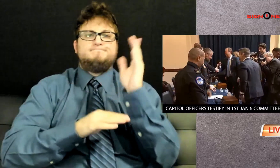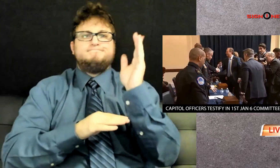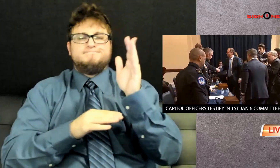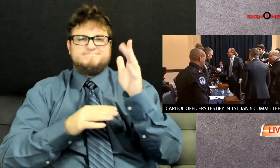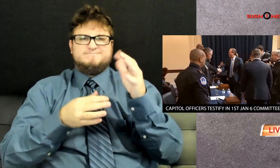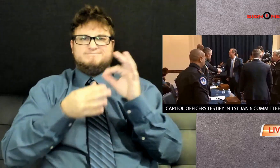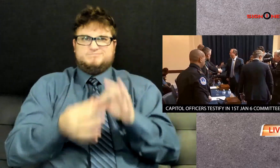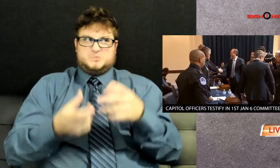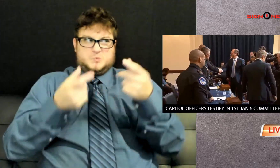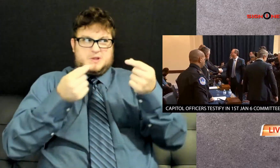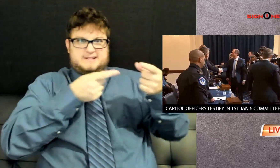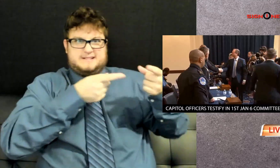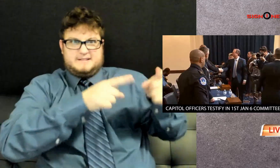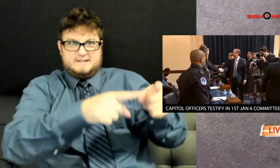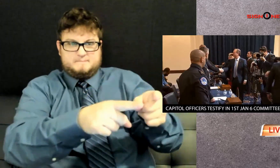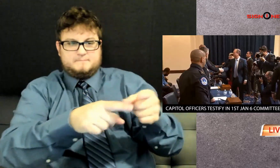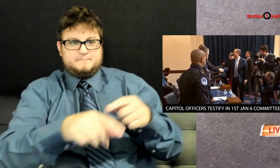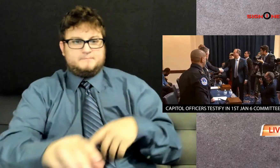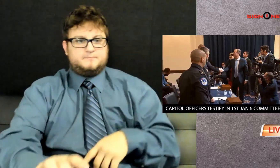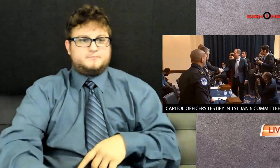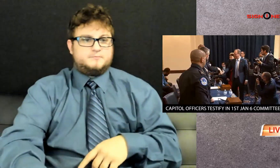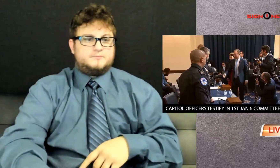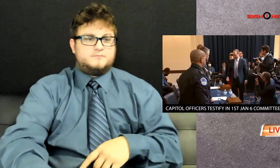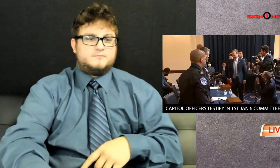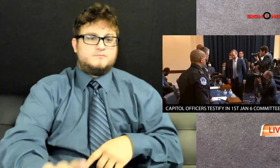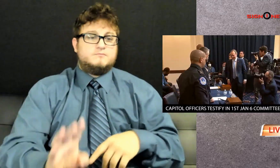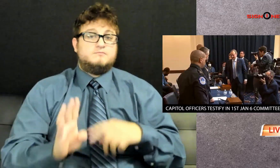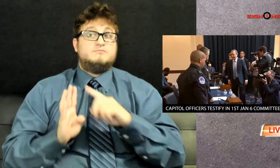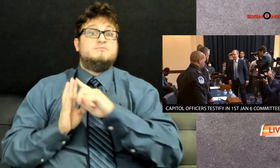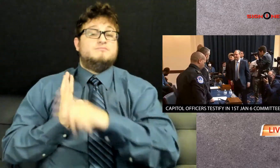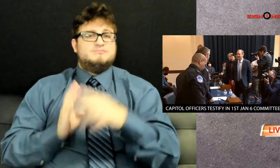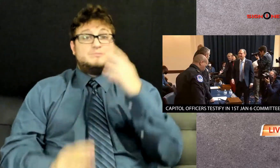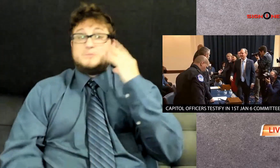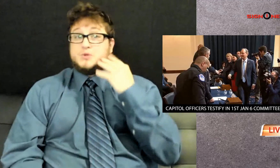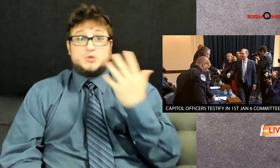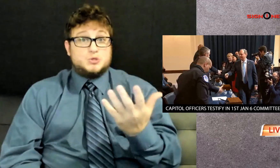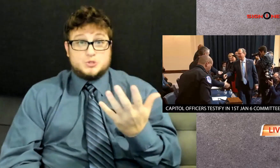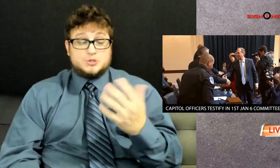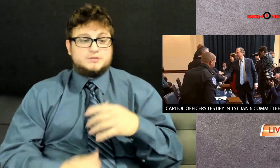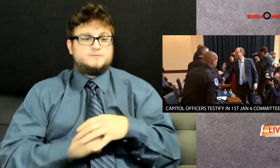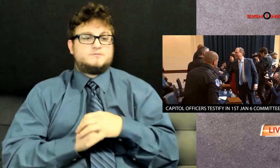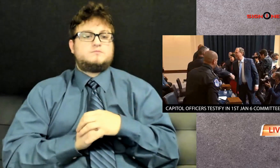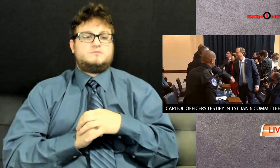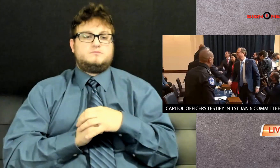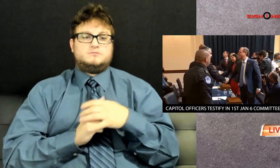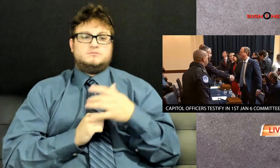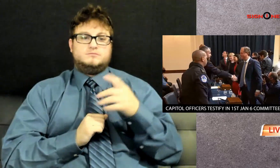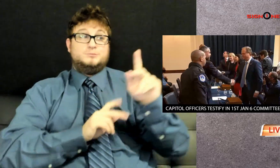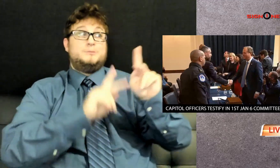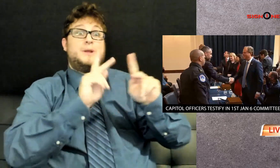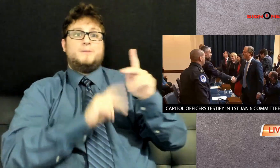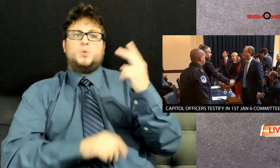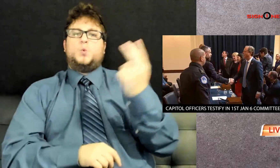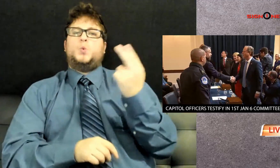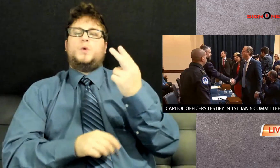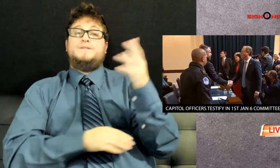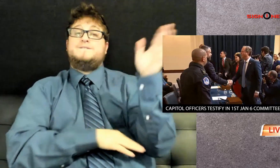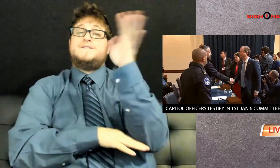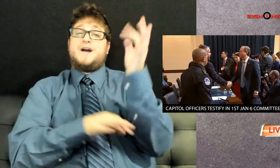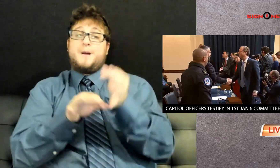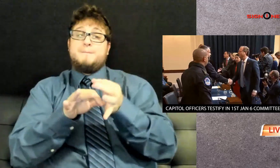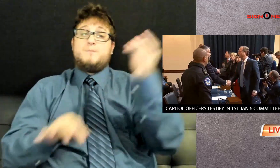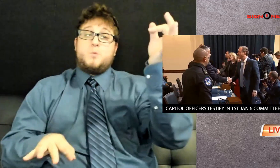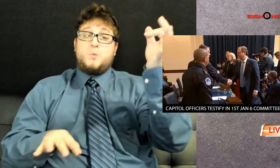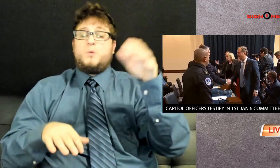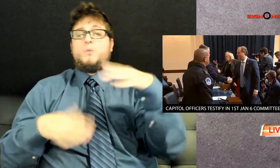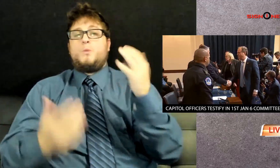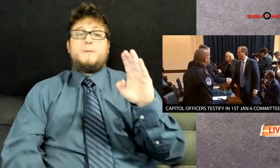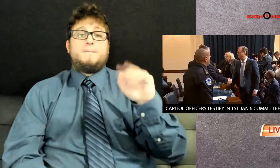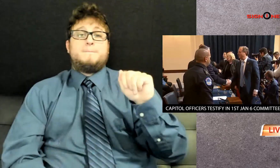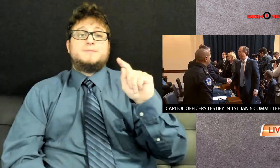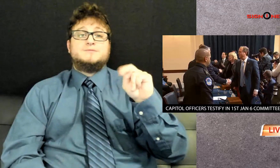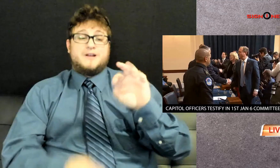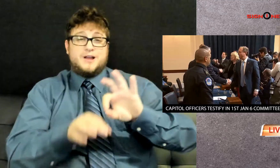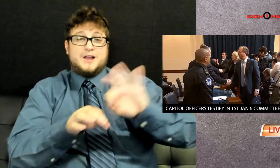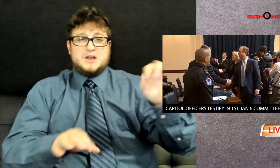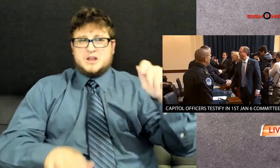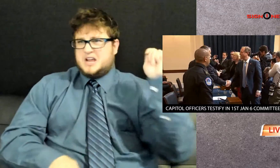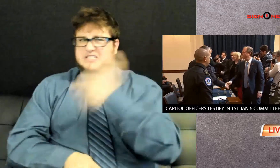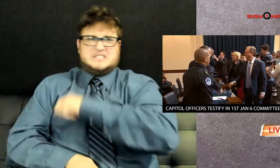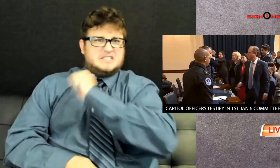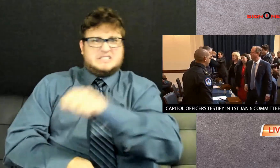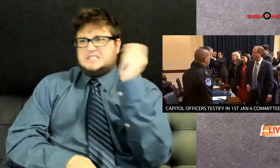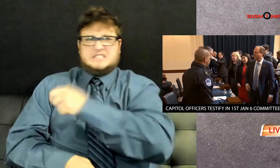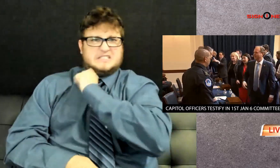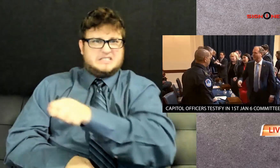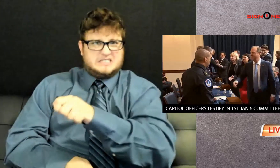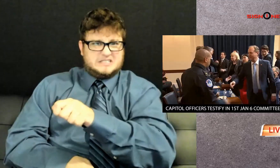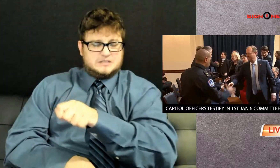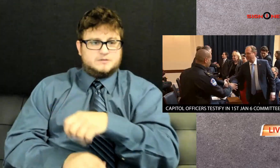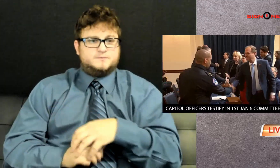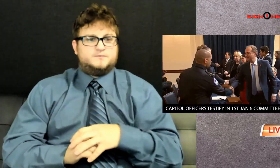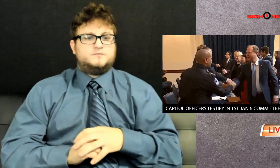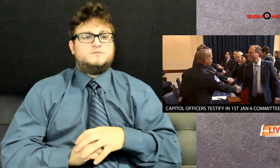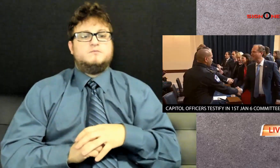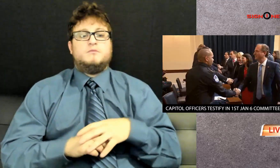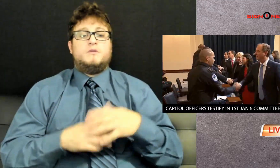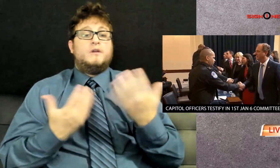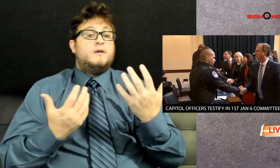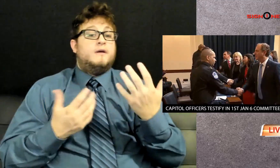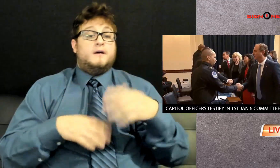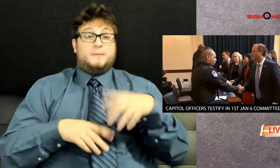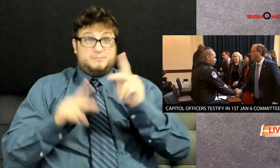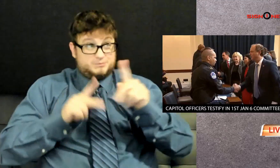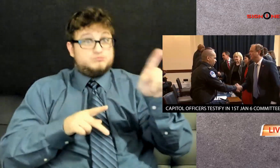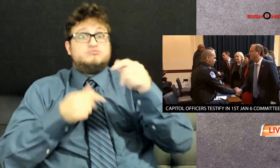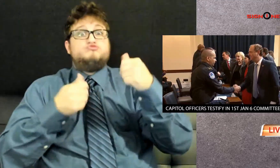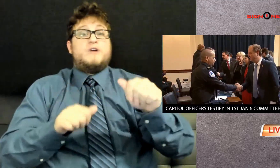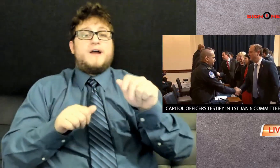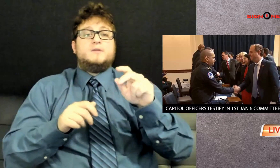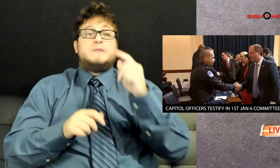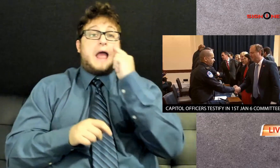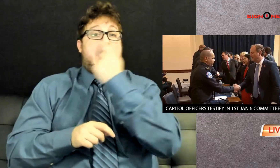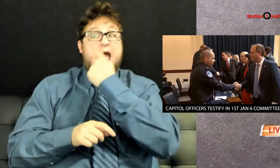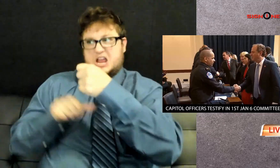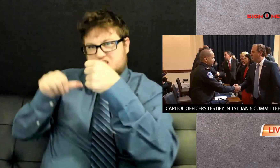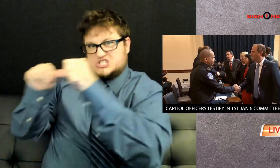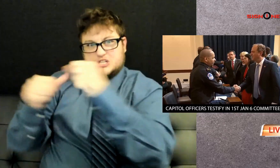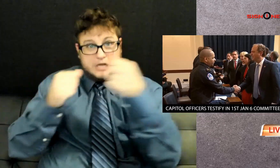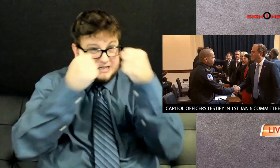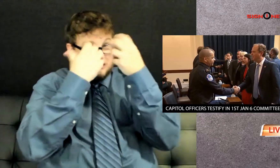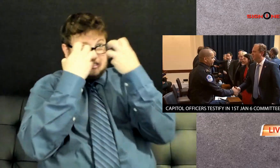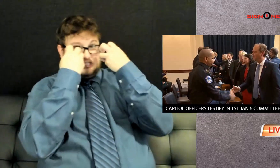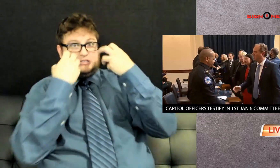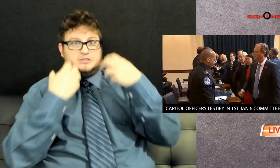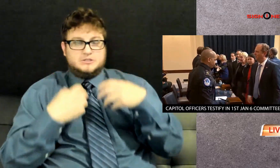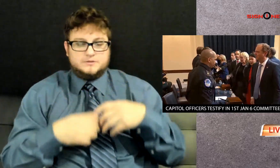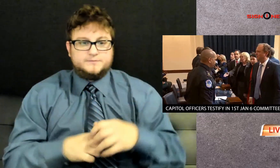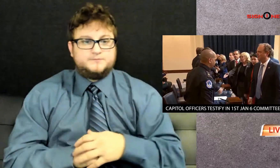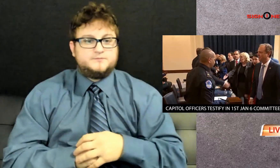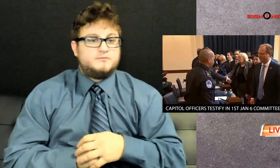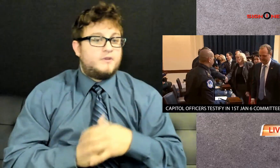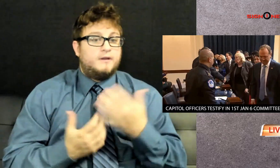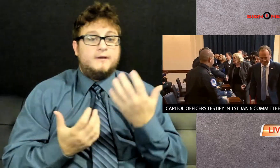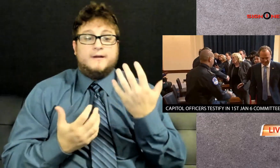the horrors they endured they described being beaten with flagpoles and batons attempts